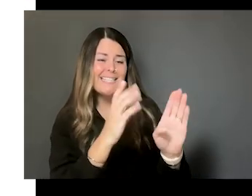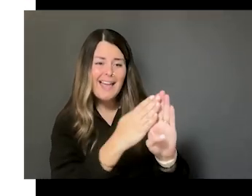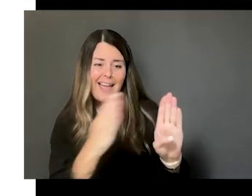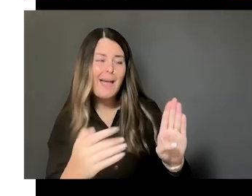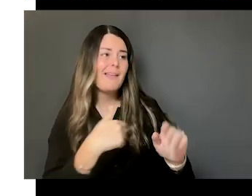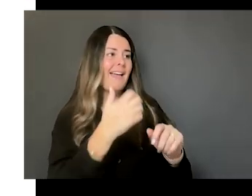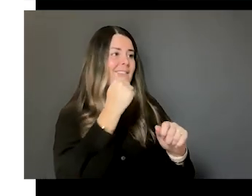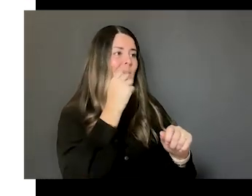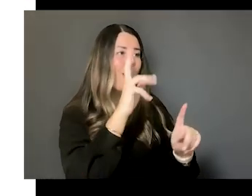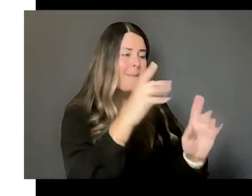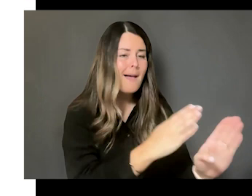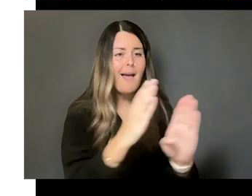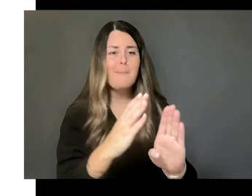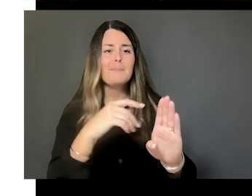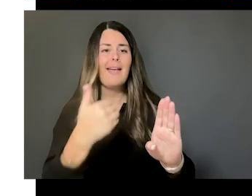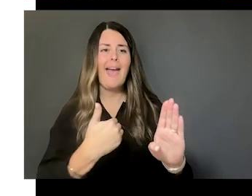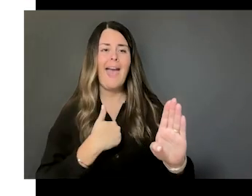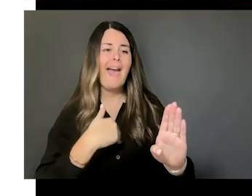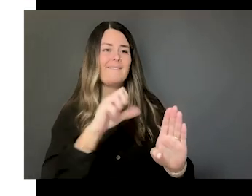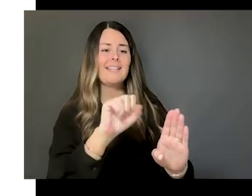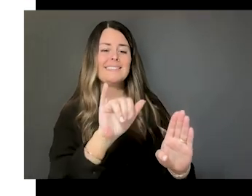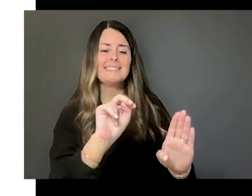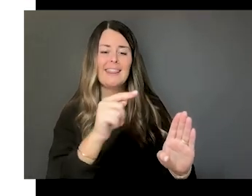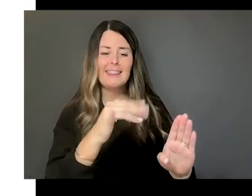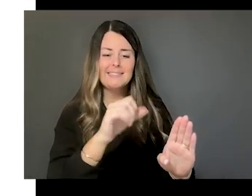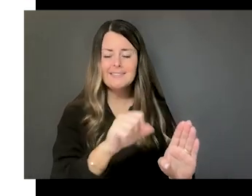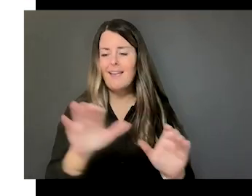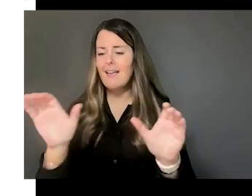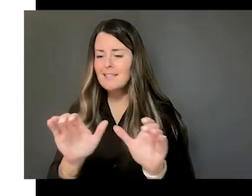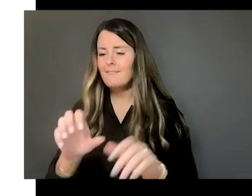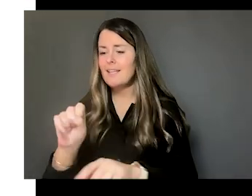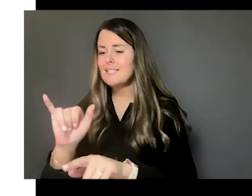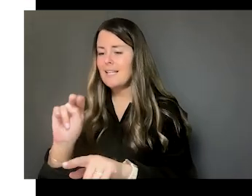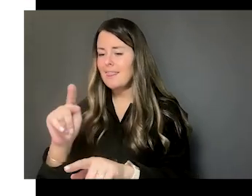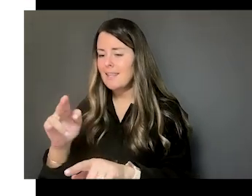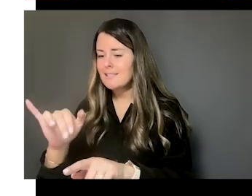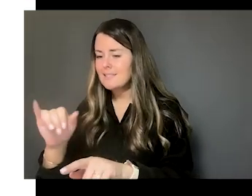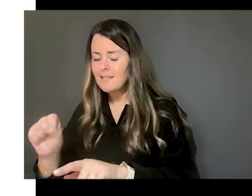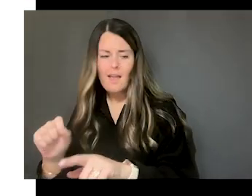“I had a synthesis. I had an activity. I had a synthesis.” She just she felt really good about that.